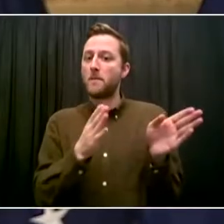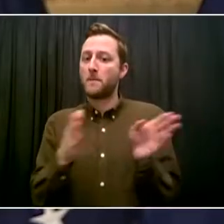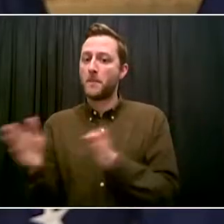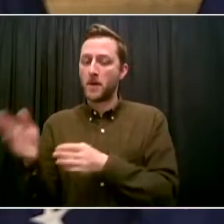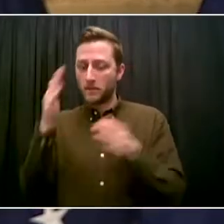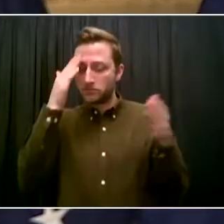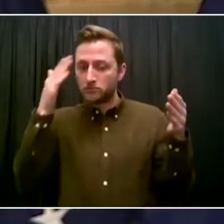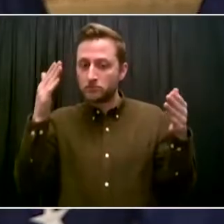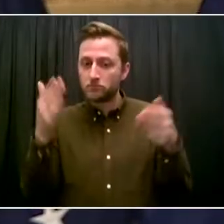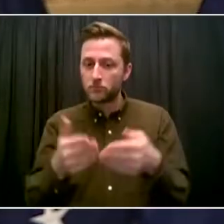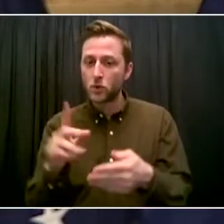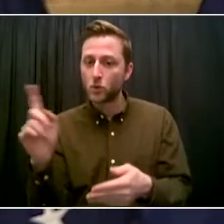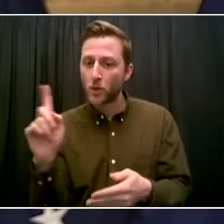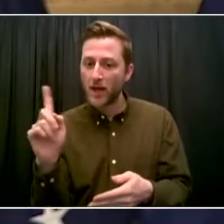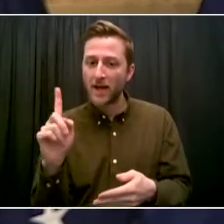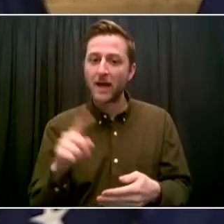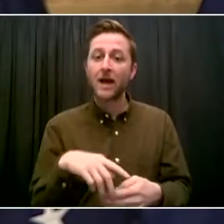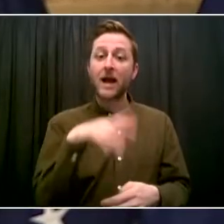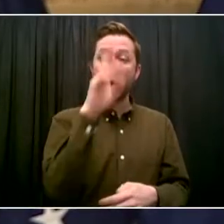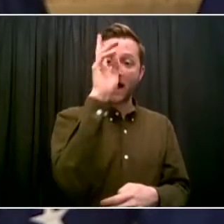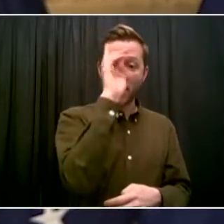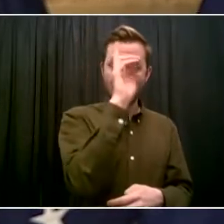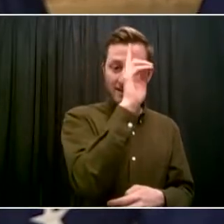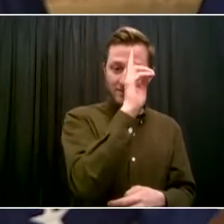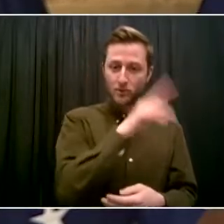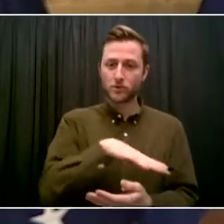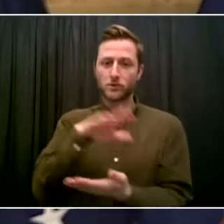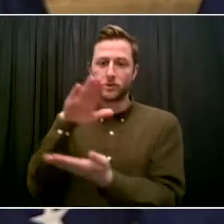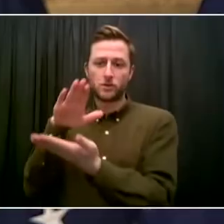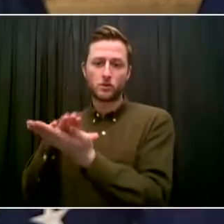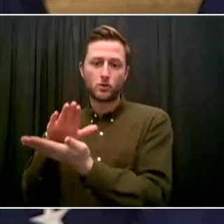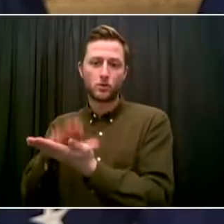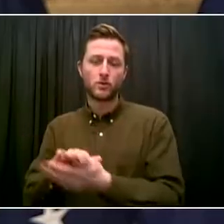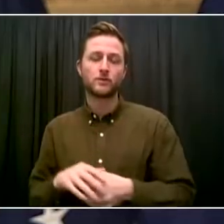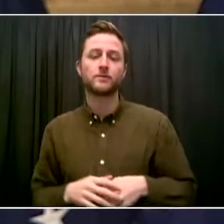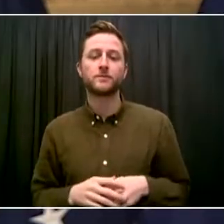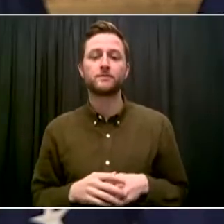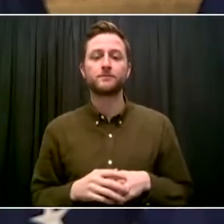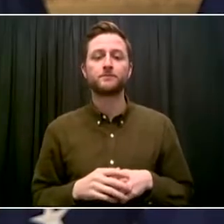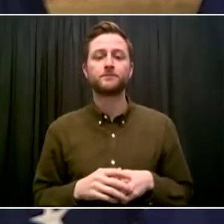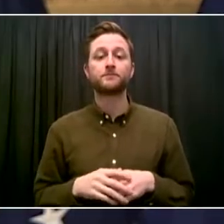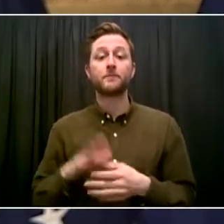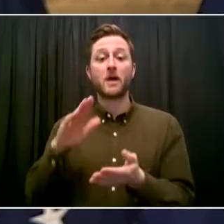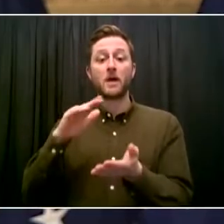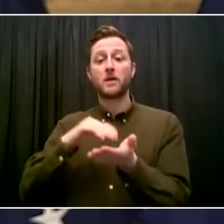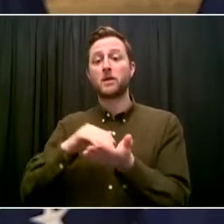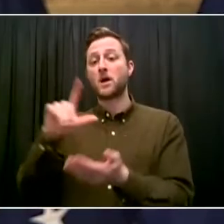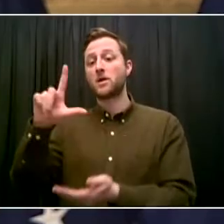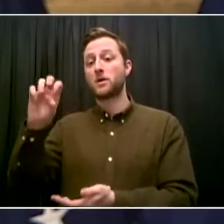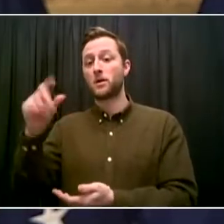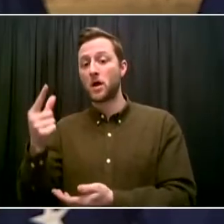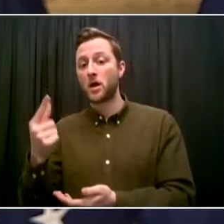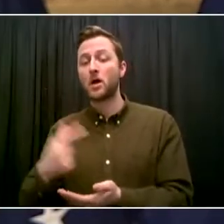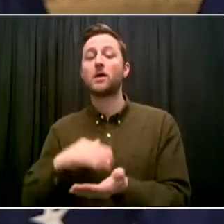IMPORTANT SETTING SUCH AS